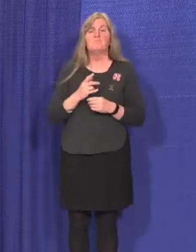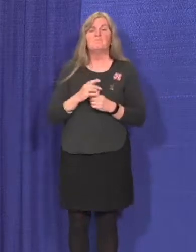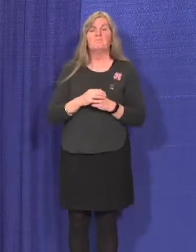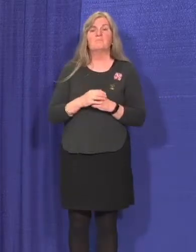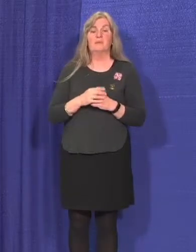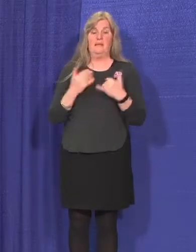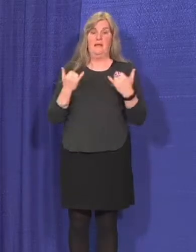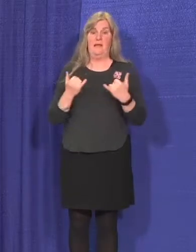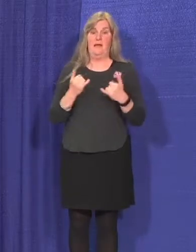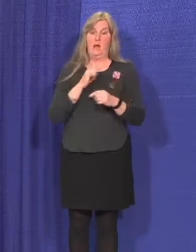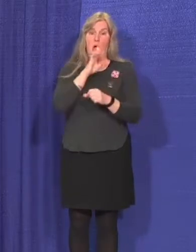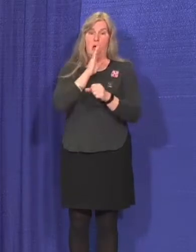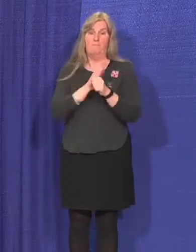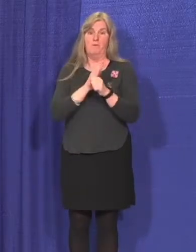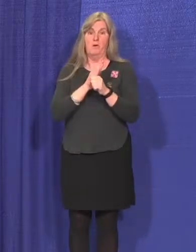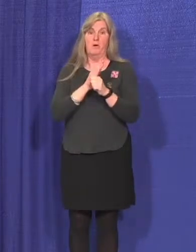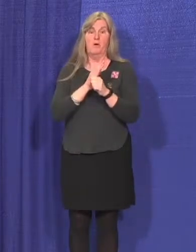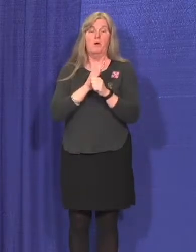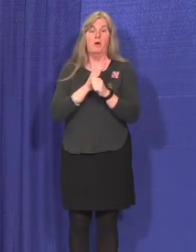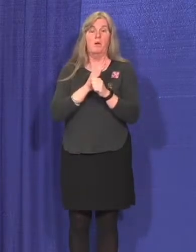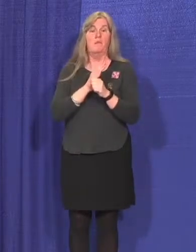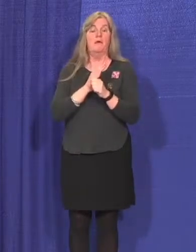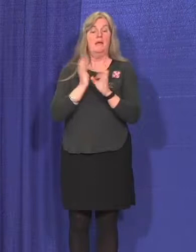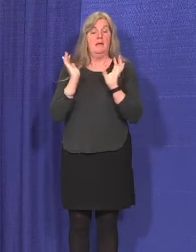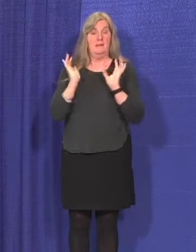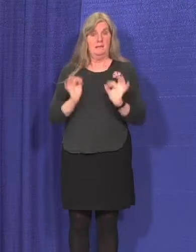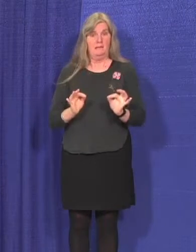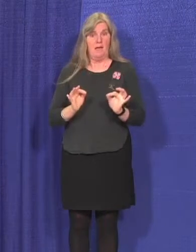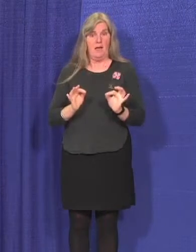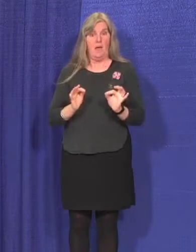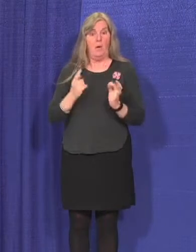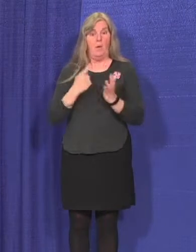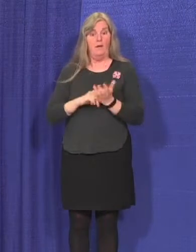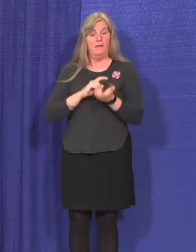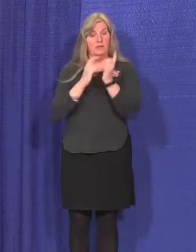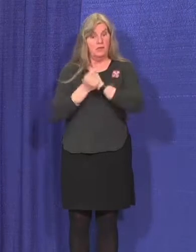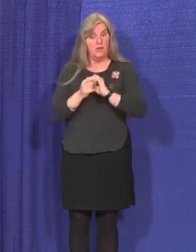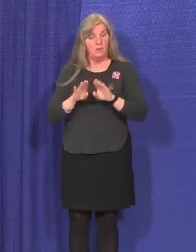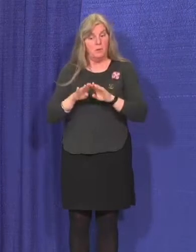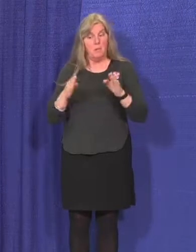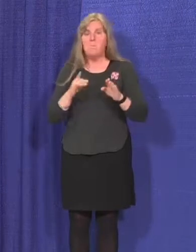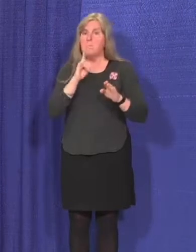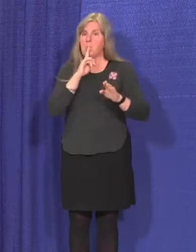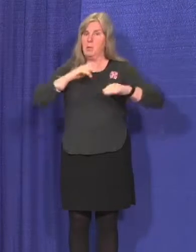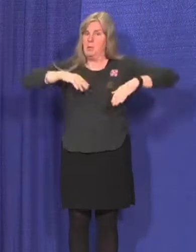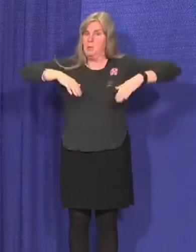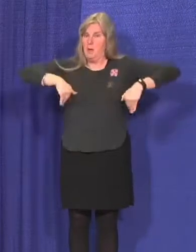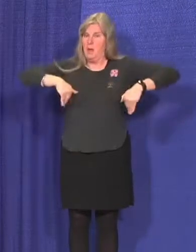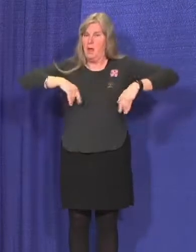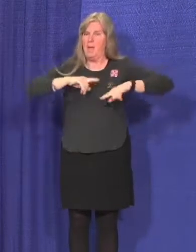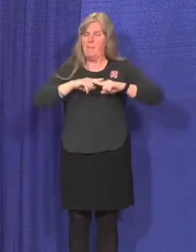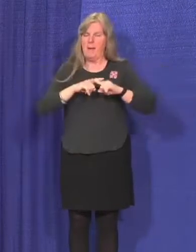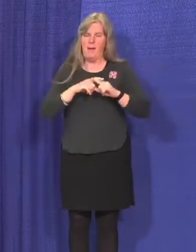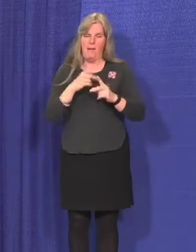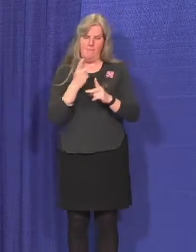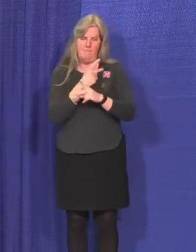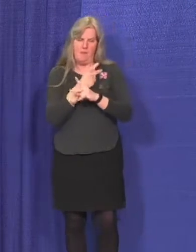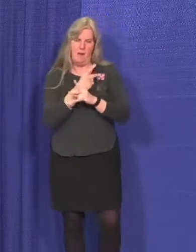acceptable level of risk might be. These conversations are all leading to what steps we can